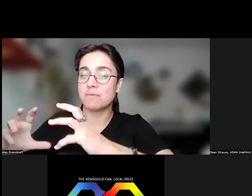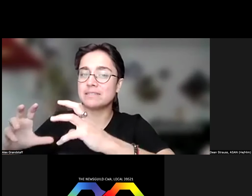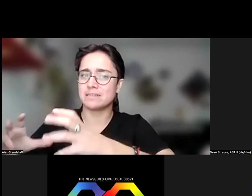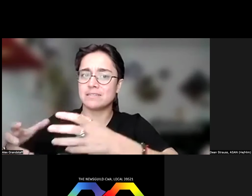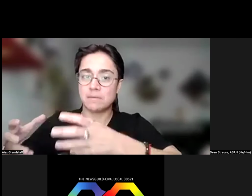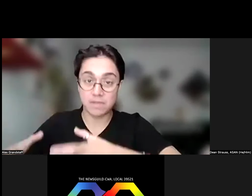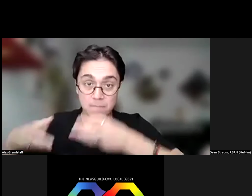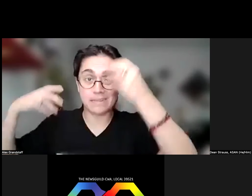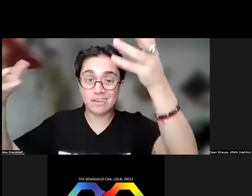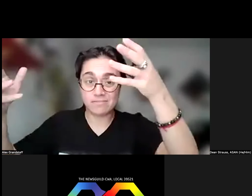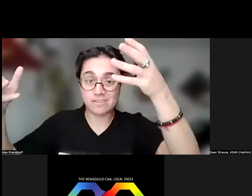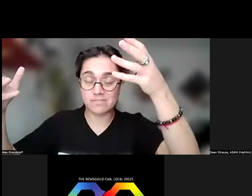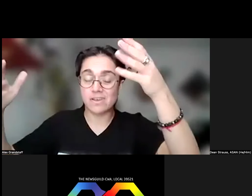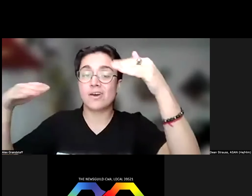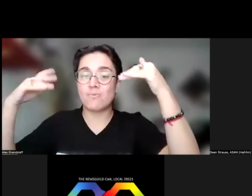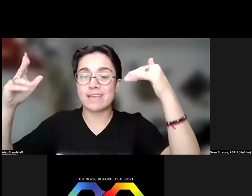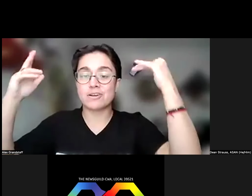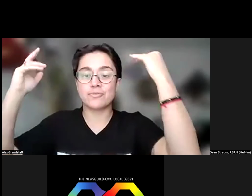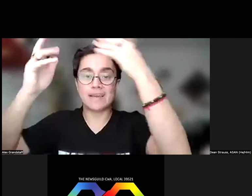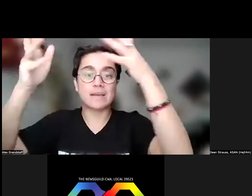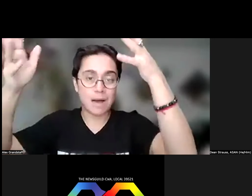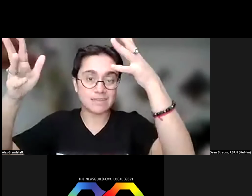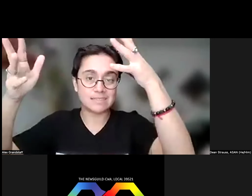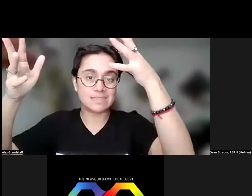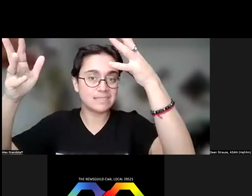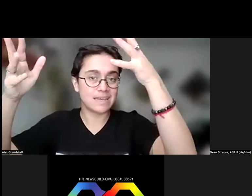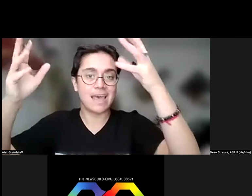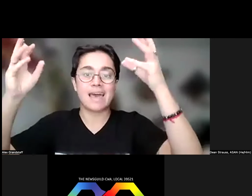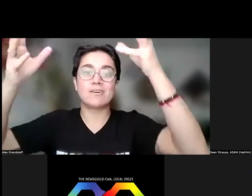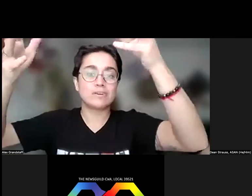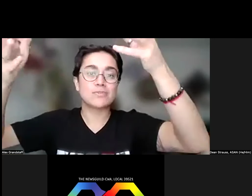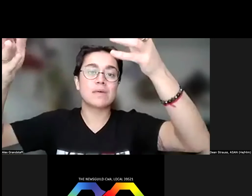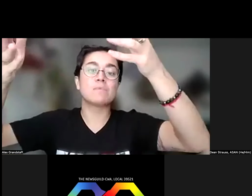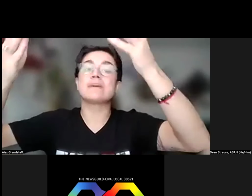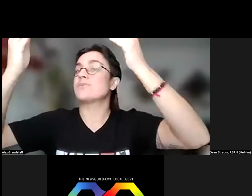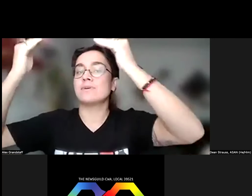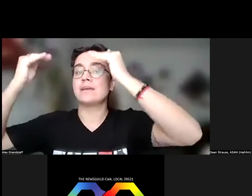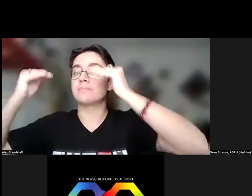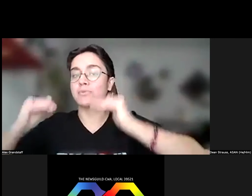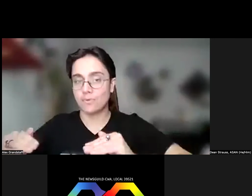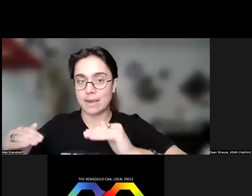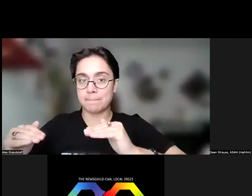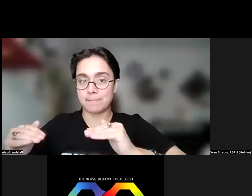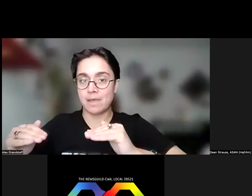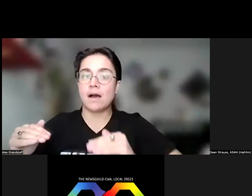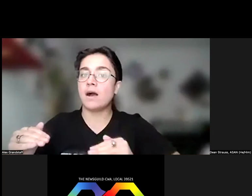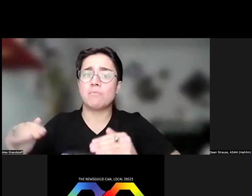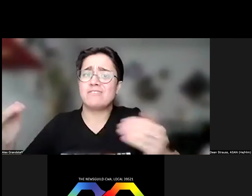Sorry, I moving my hands around. The research gives the government something to